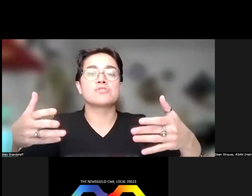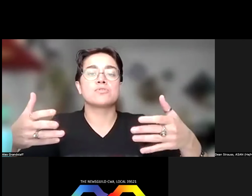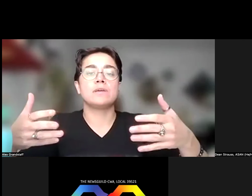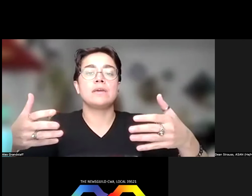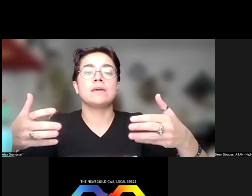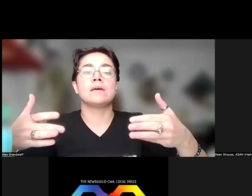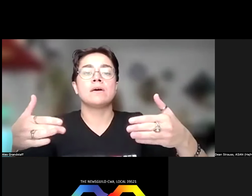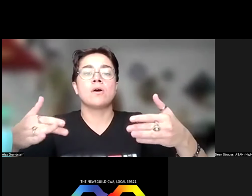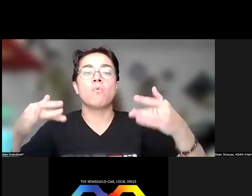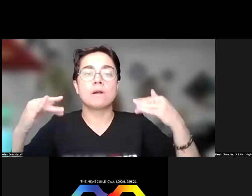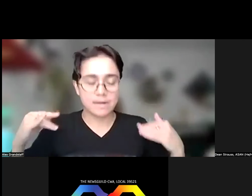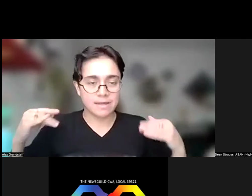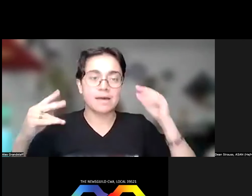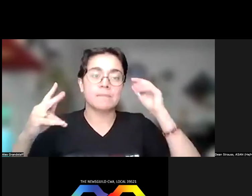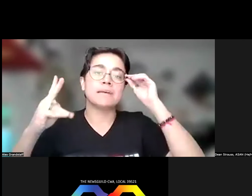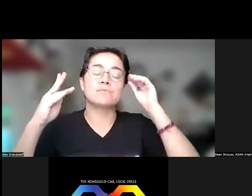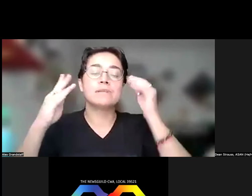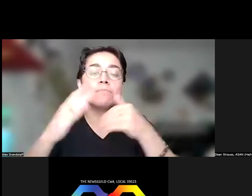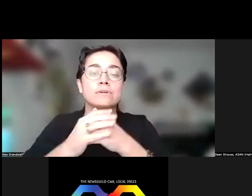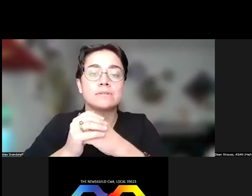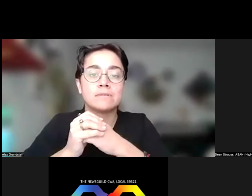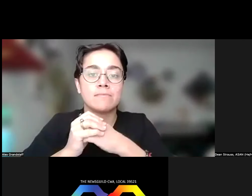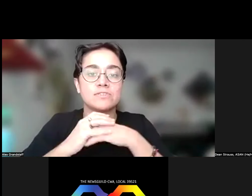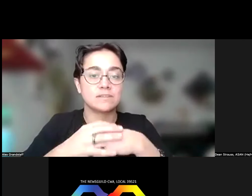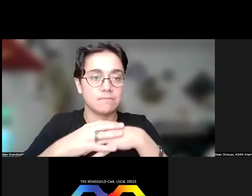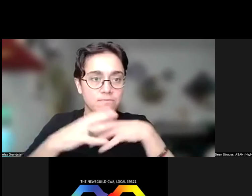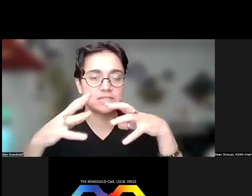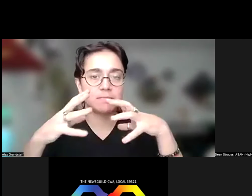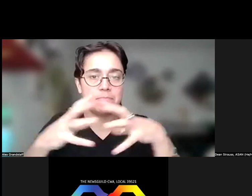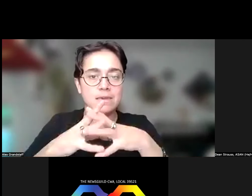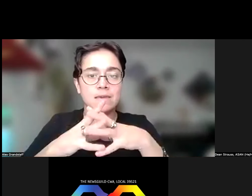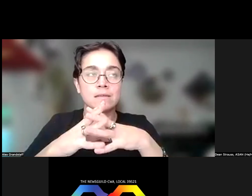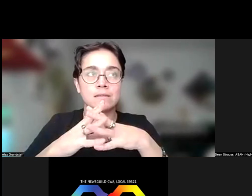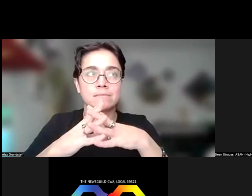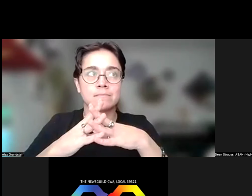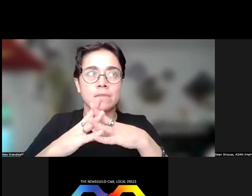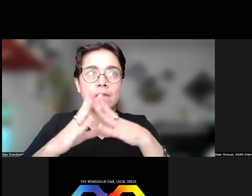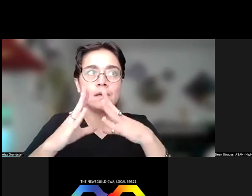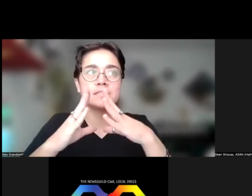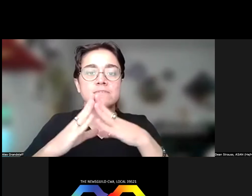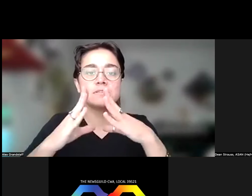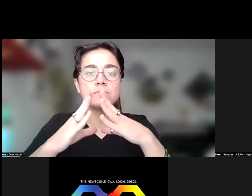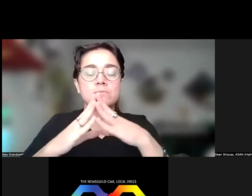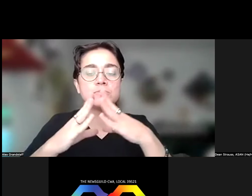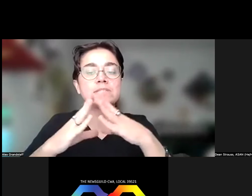whether how it will be received, or how it will actually work.